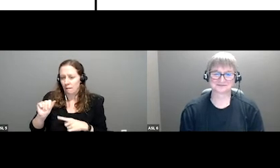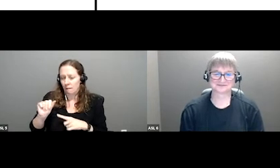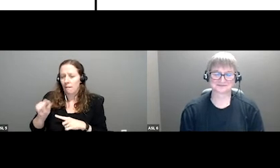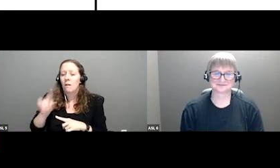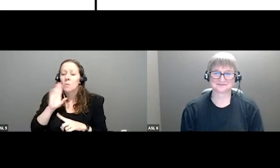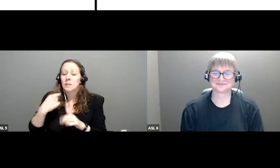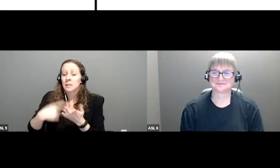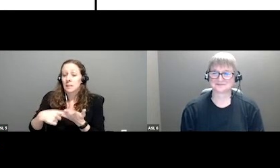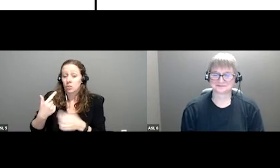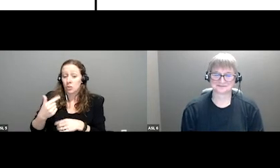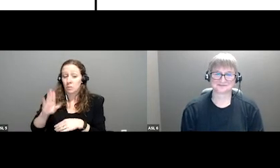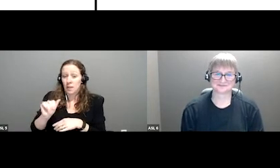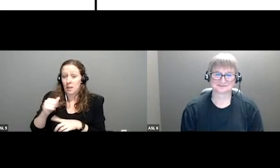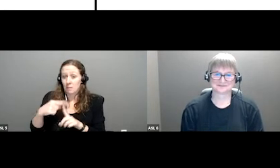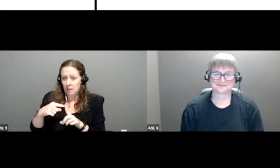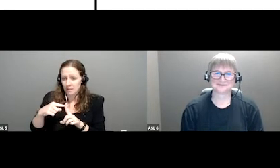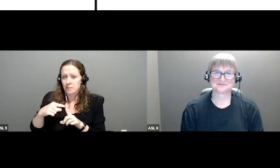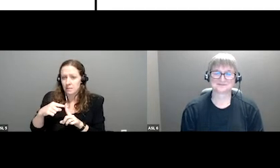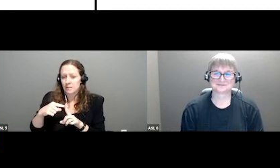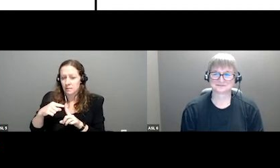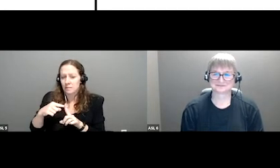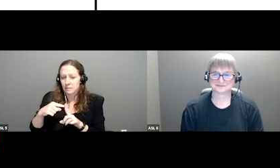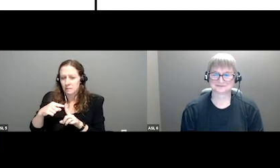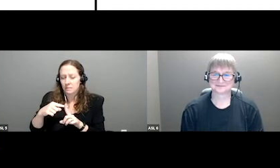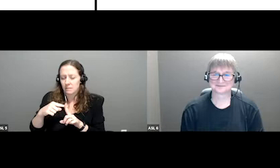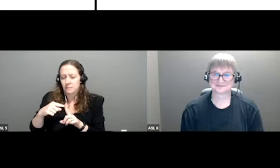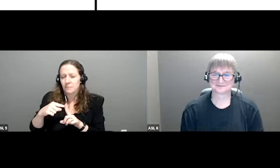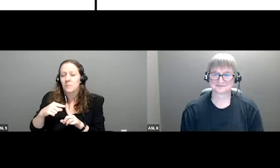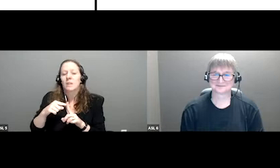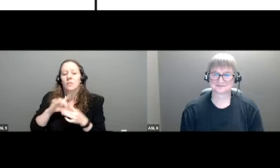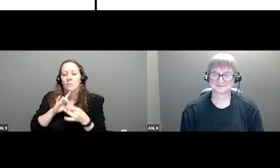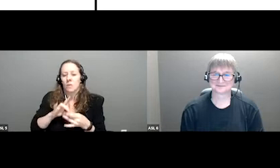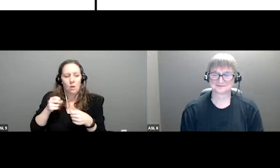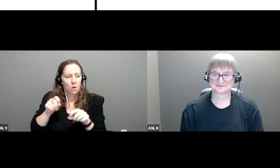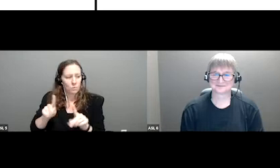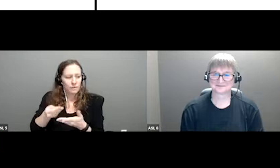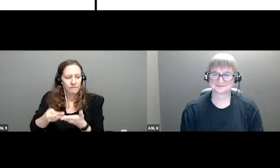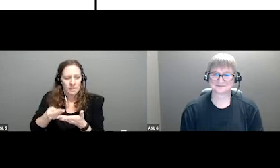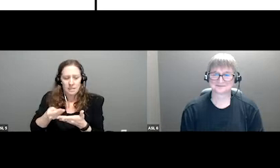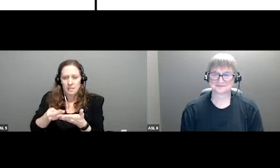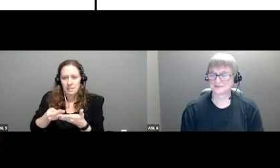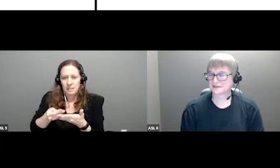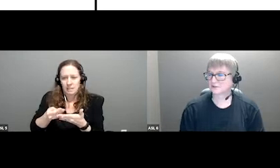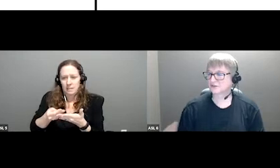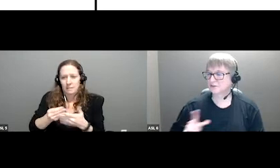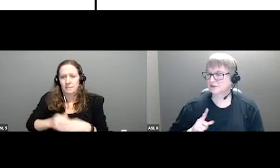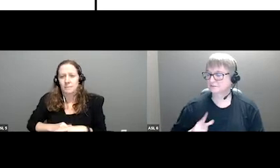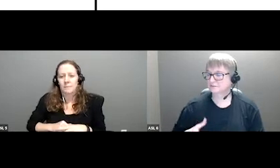and thank you again to the organizers for having us here at the conference. I'll also be joined